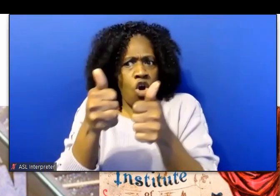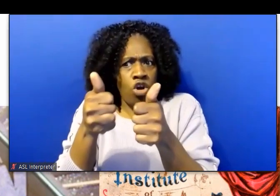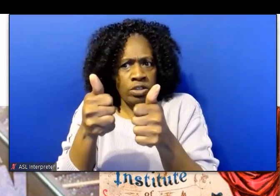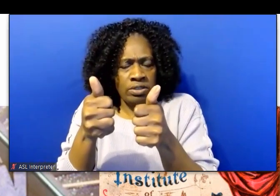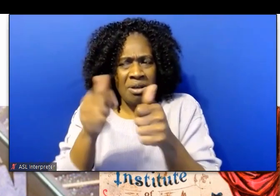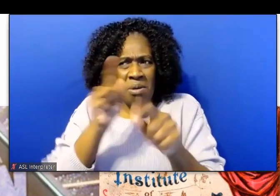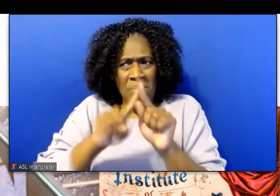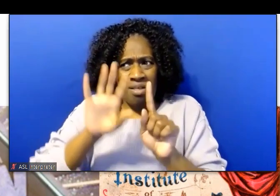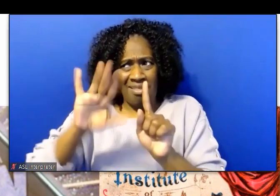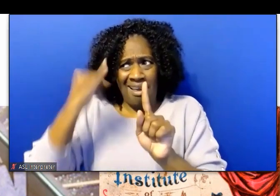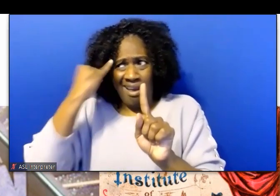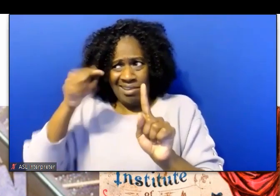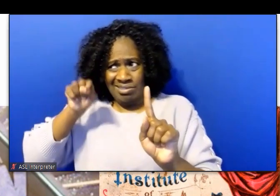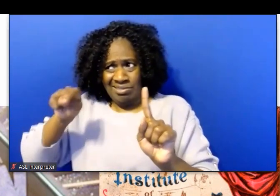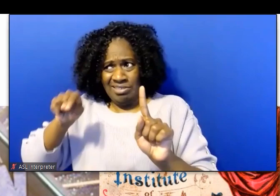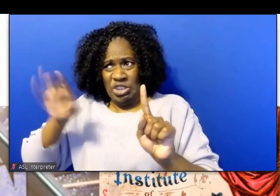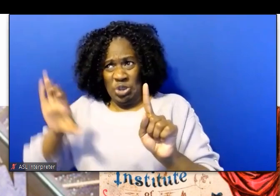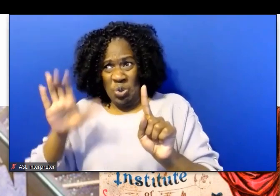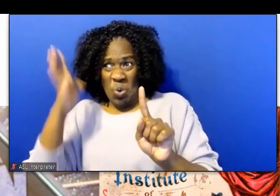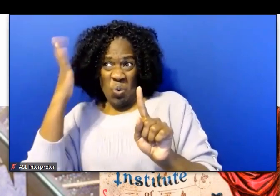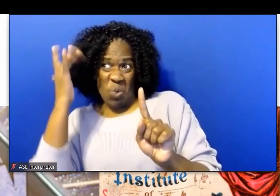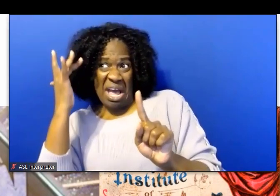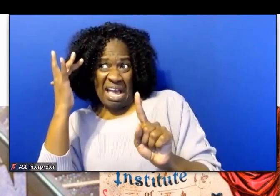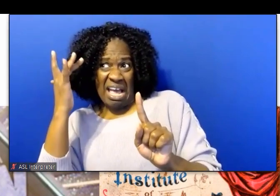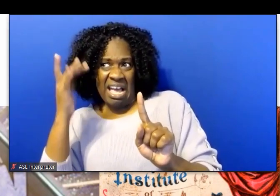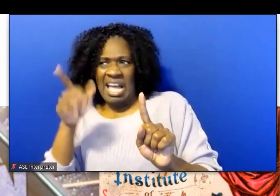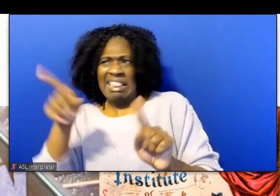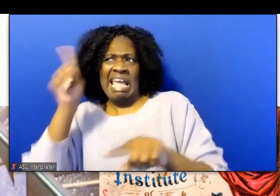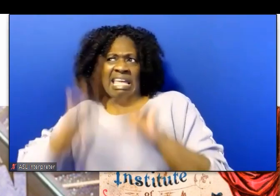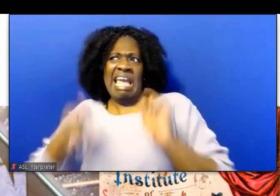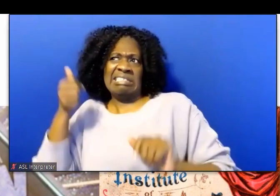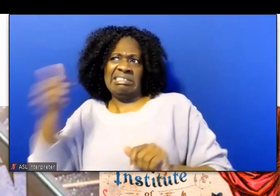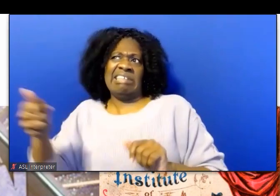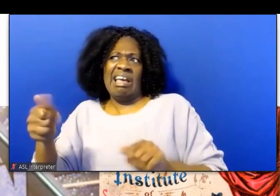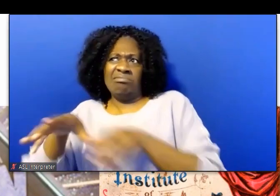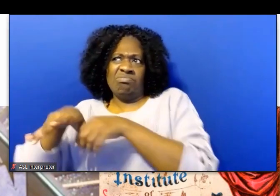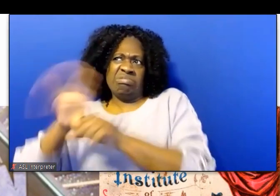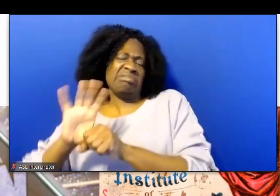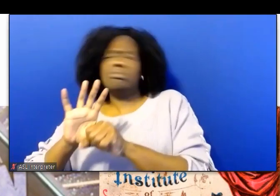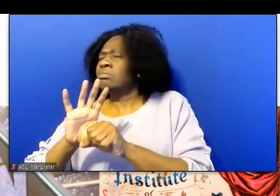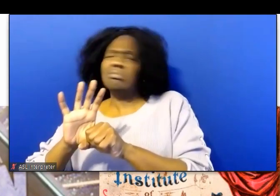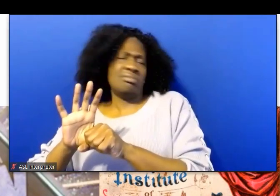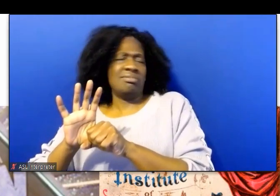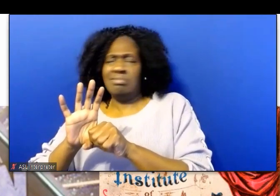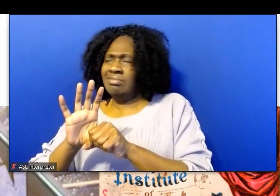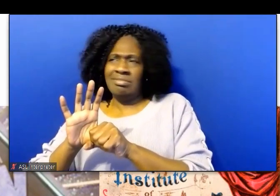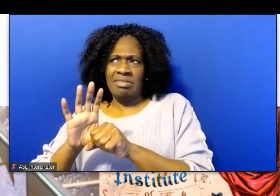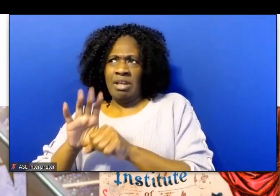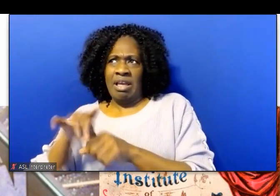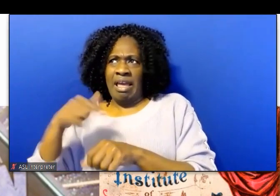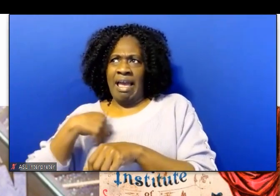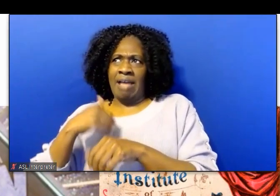But the idea that you do it because they can't do it for themselves, or you were better than,